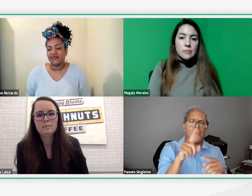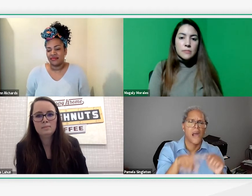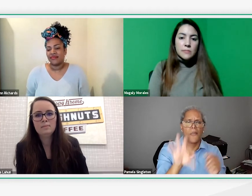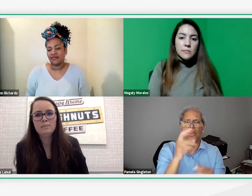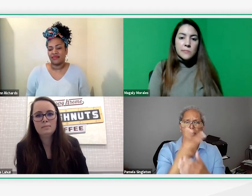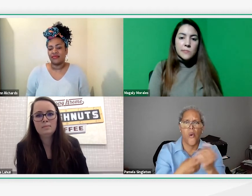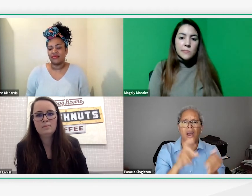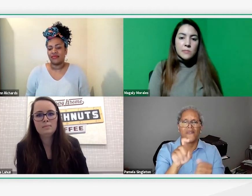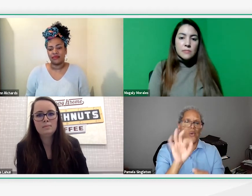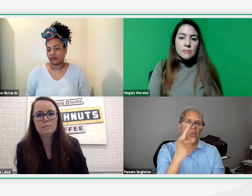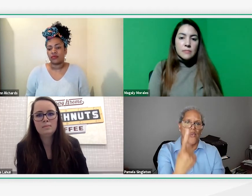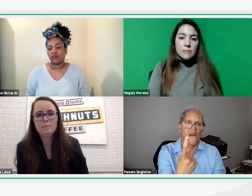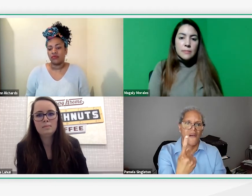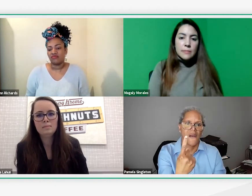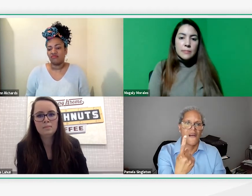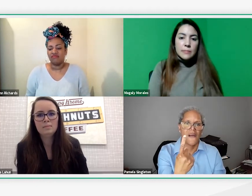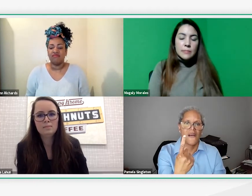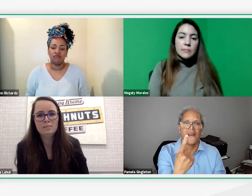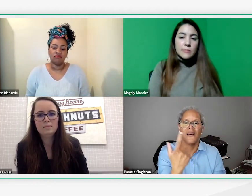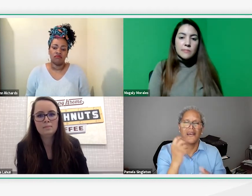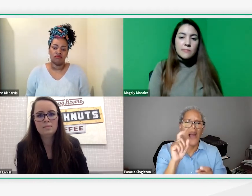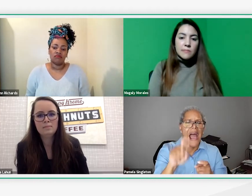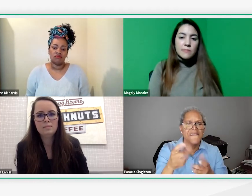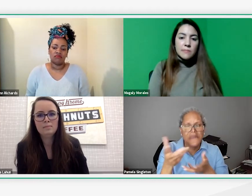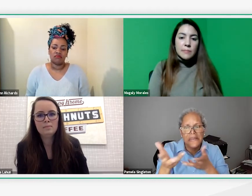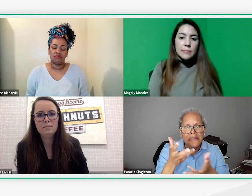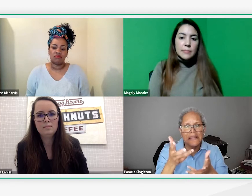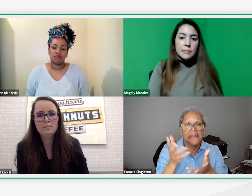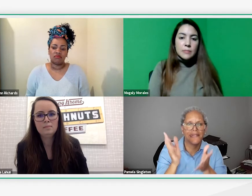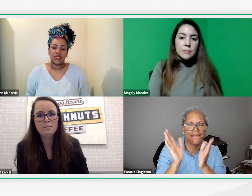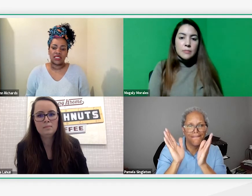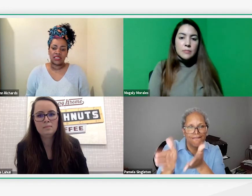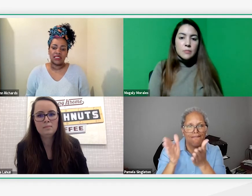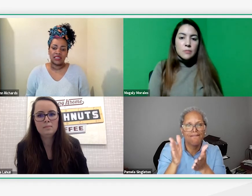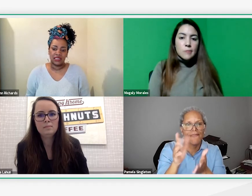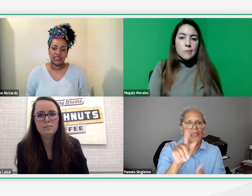standard deduction. You don't get to choose. You don't get to opt for both. You have to choose one.